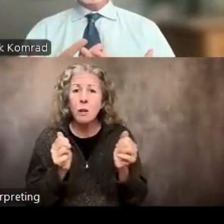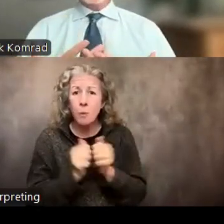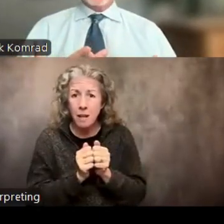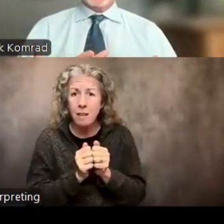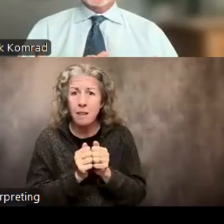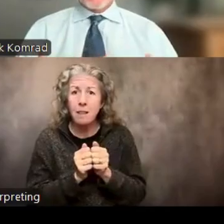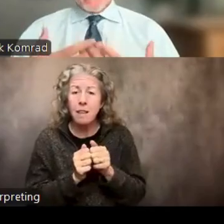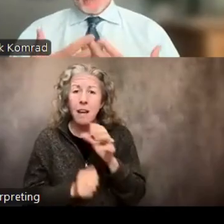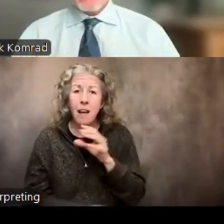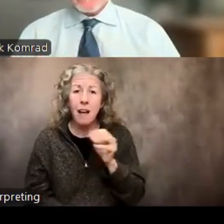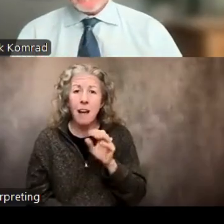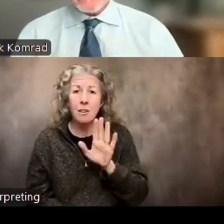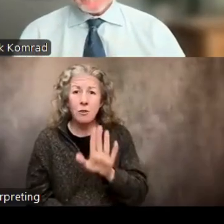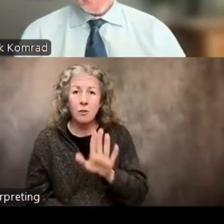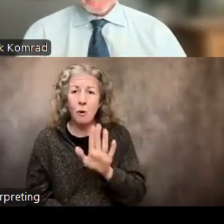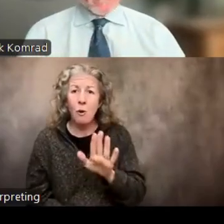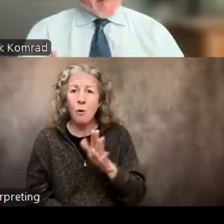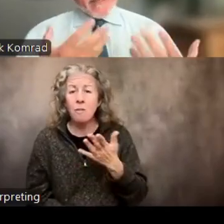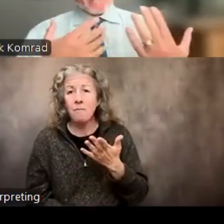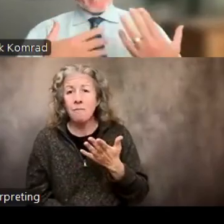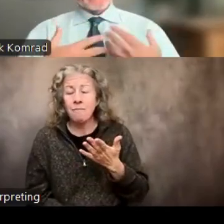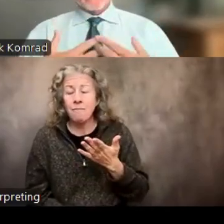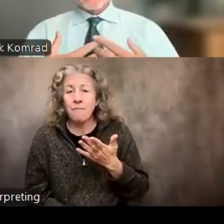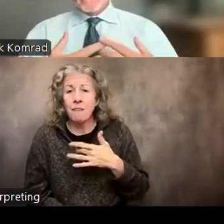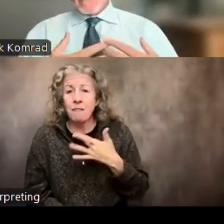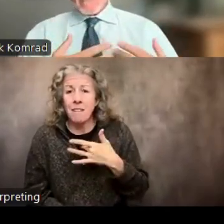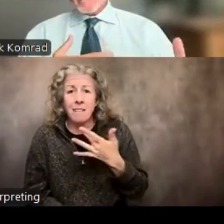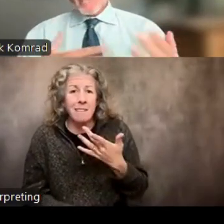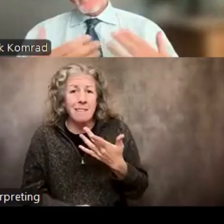feelings of hopelessness, many that could actually have been